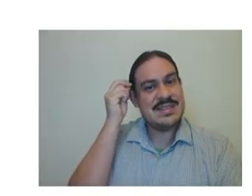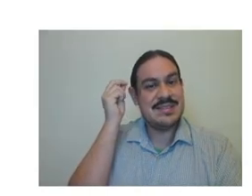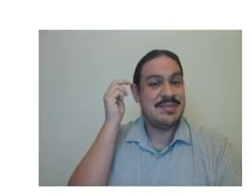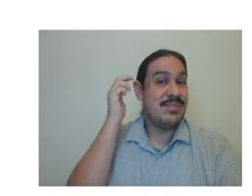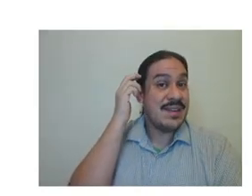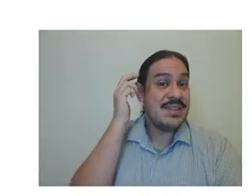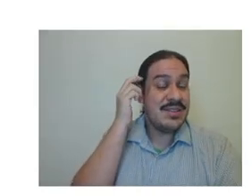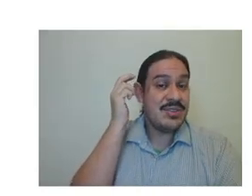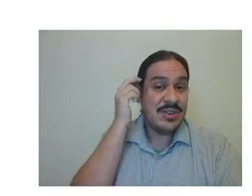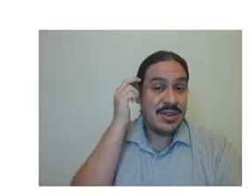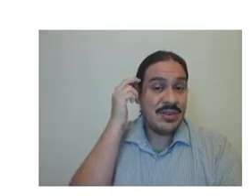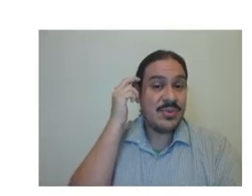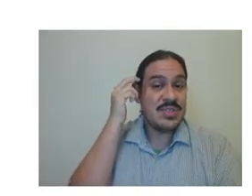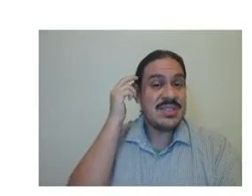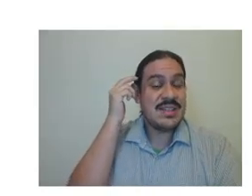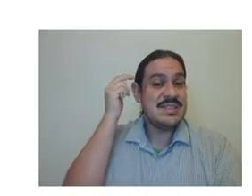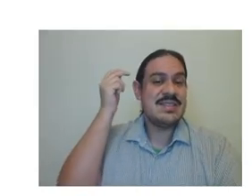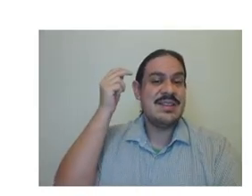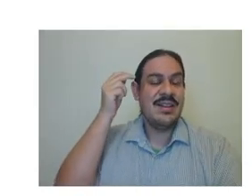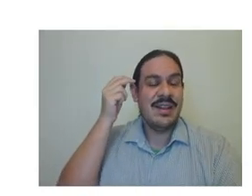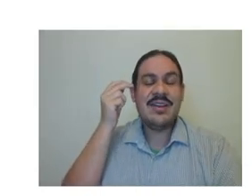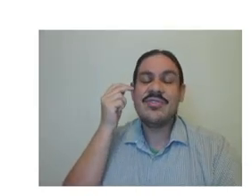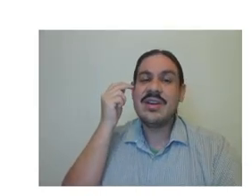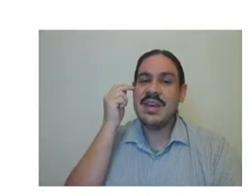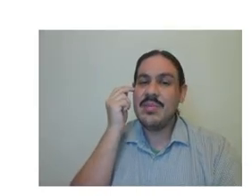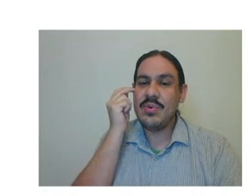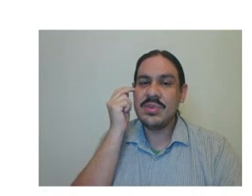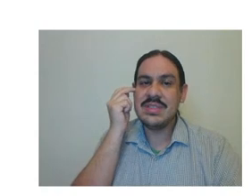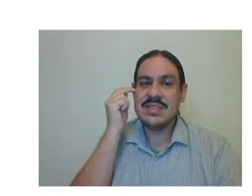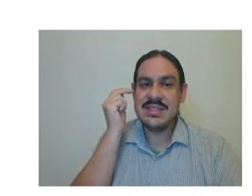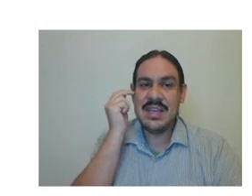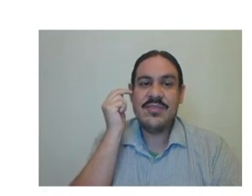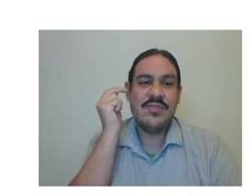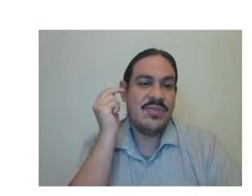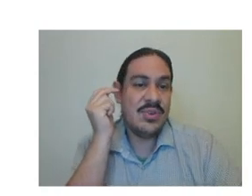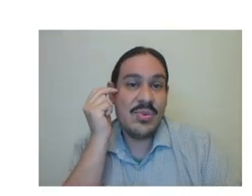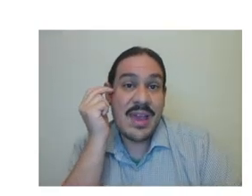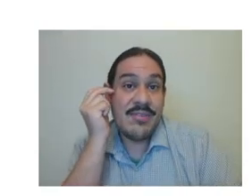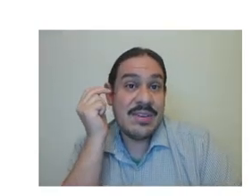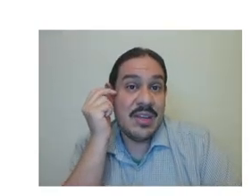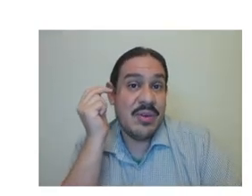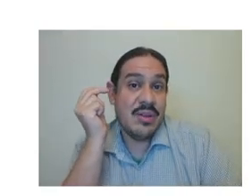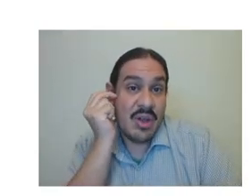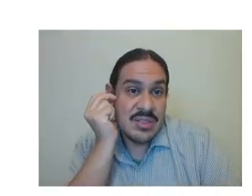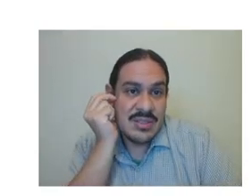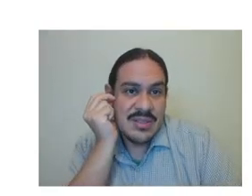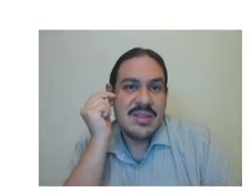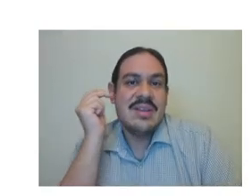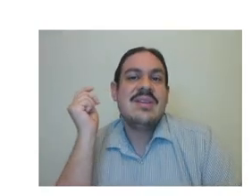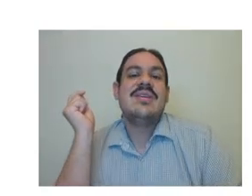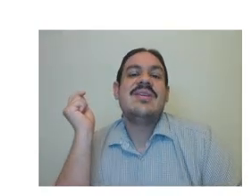people have said well if everyone can hear maybe this will make sign languages disappear